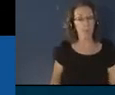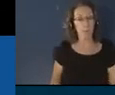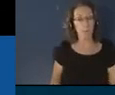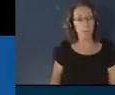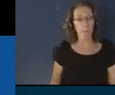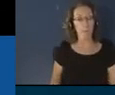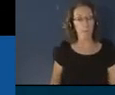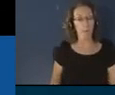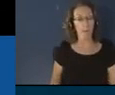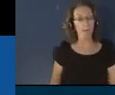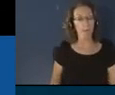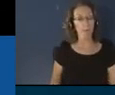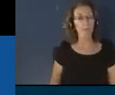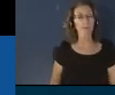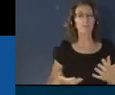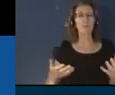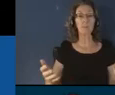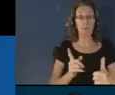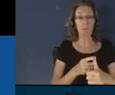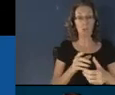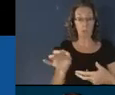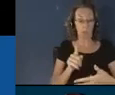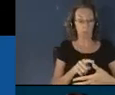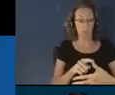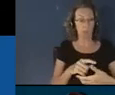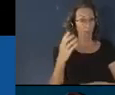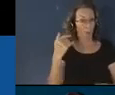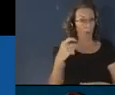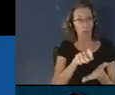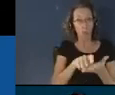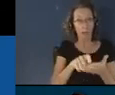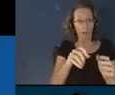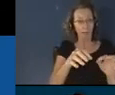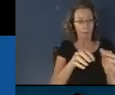Okay so I'm going to go over the first option writing out a script. This is probably actually